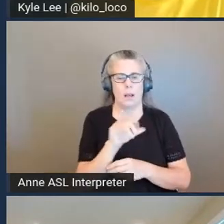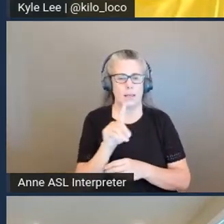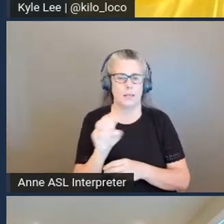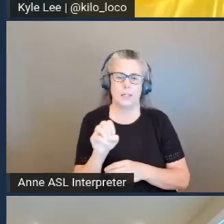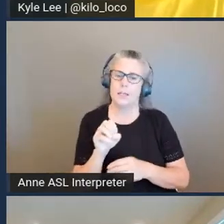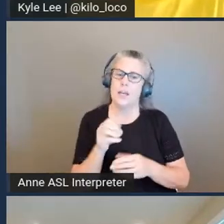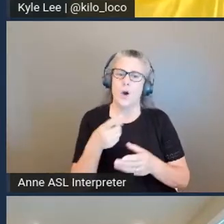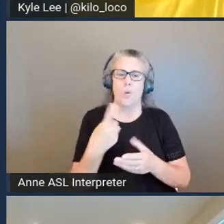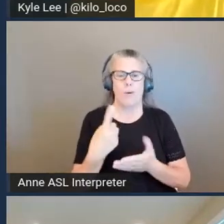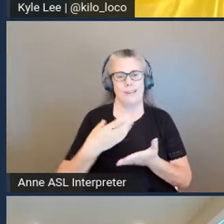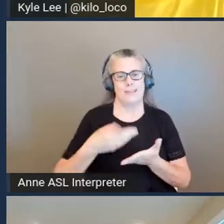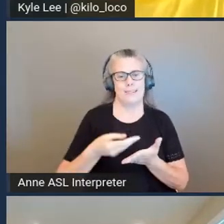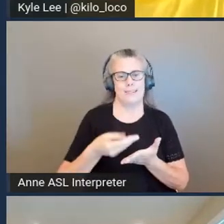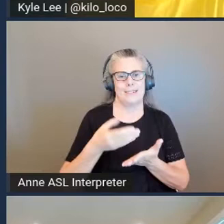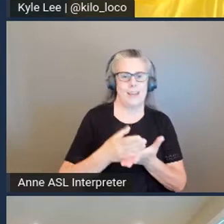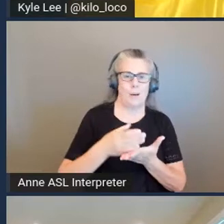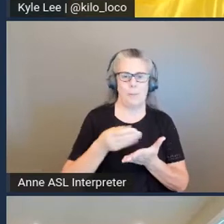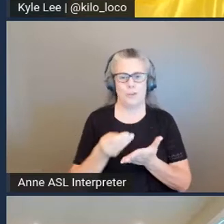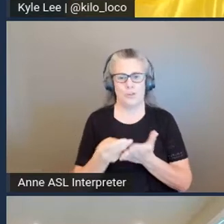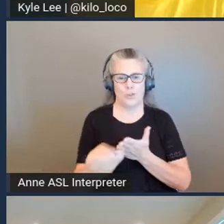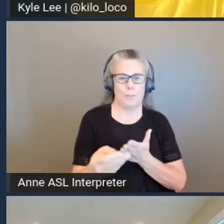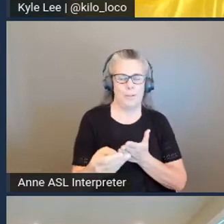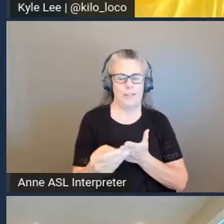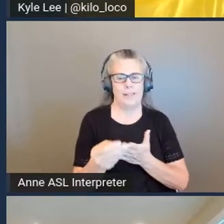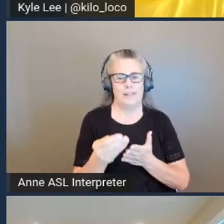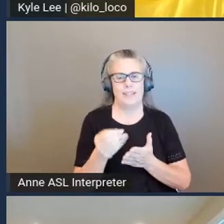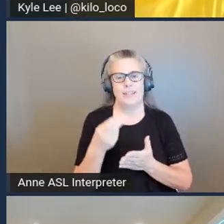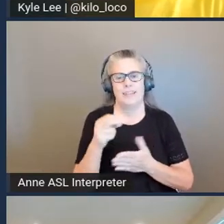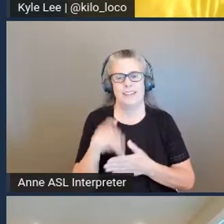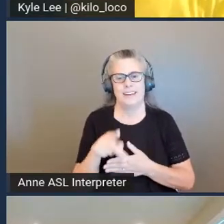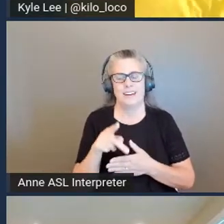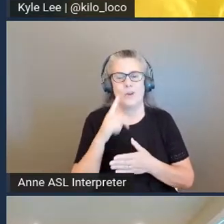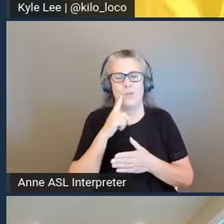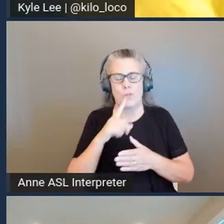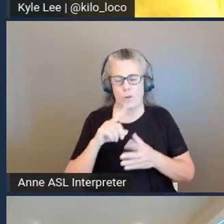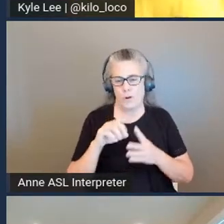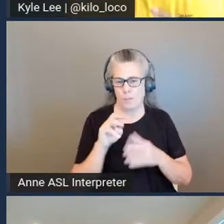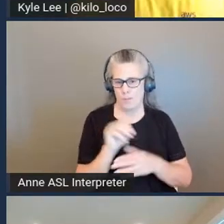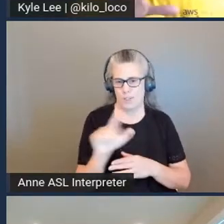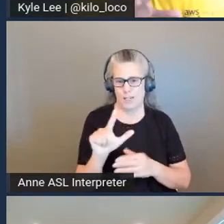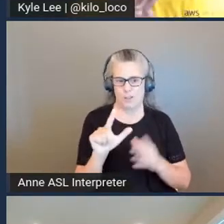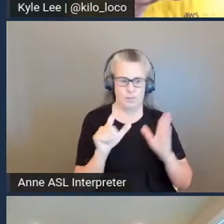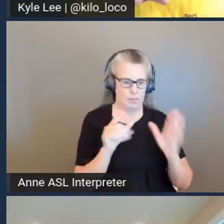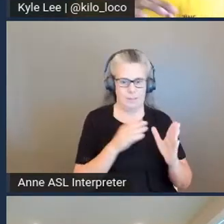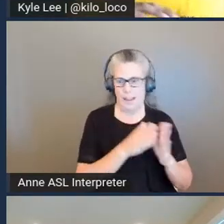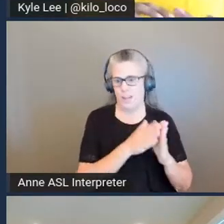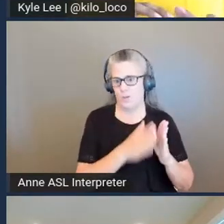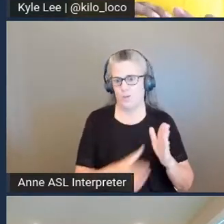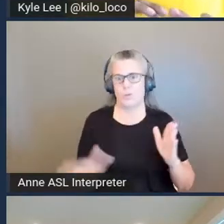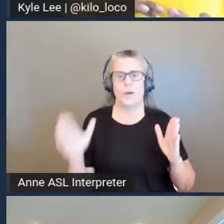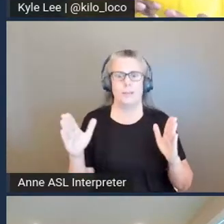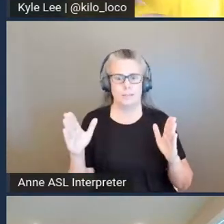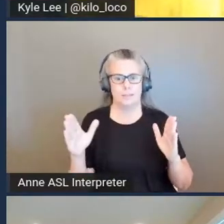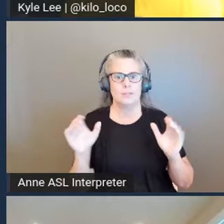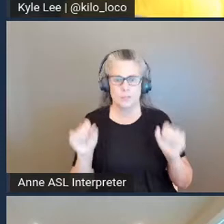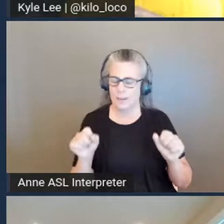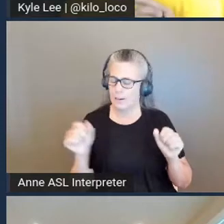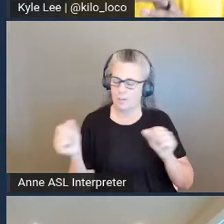for end-to-end machine learning development. Oh, wow, okay. So, several different types of workflows